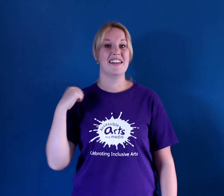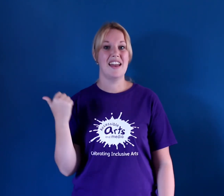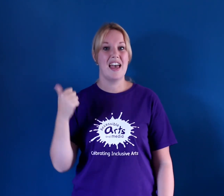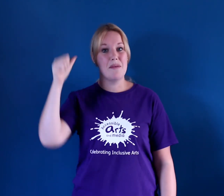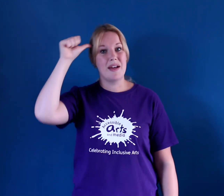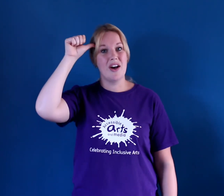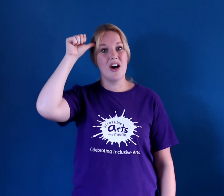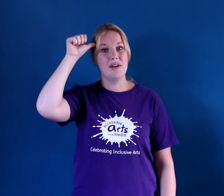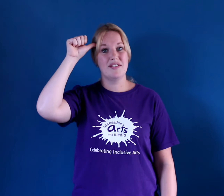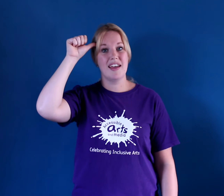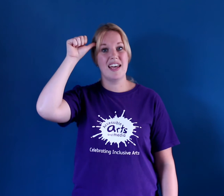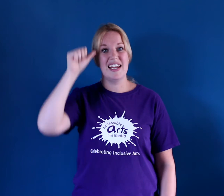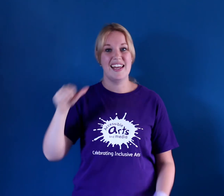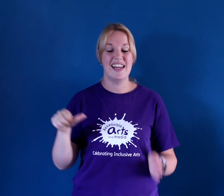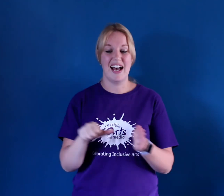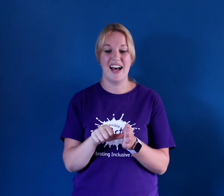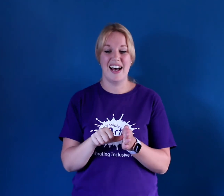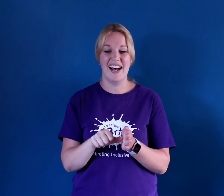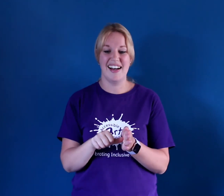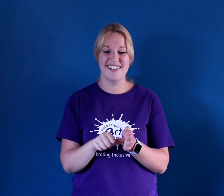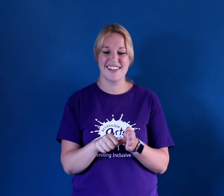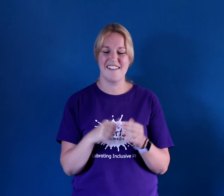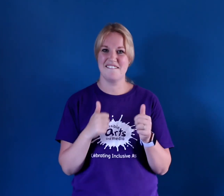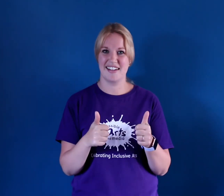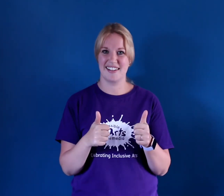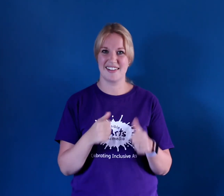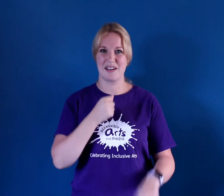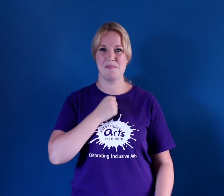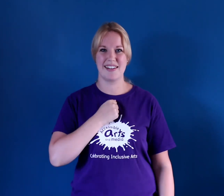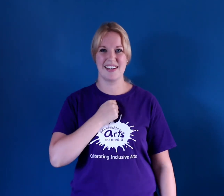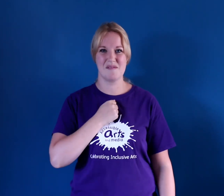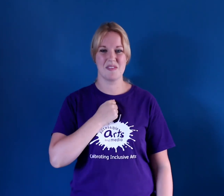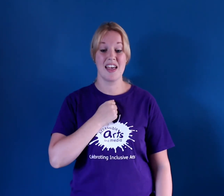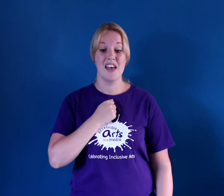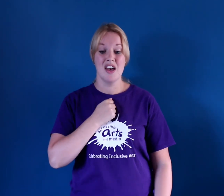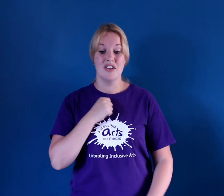Neighbour know it’s really hard. Fantastic. My turn.